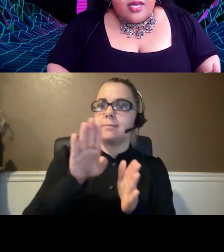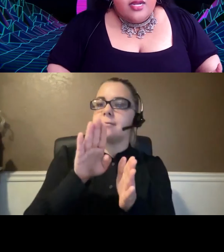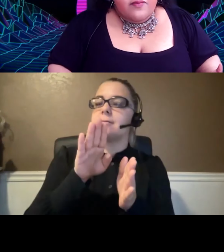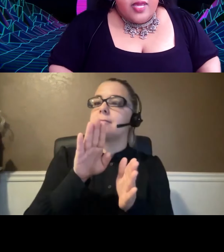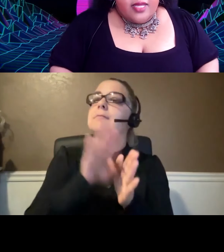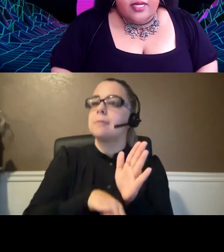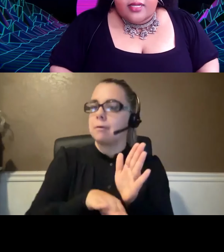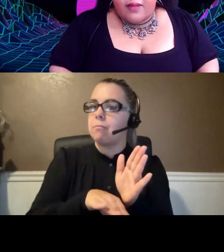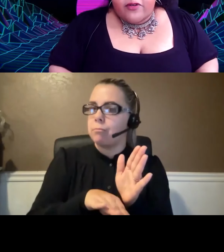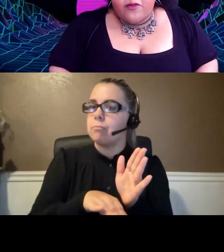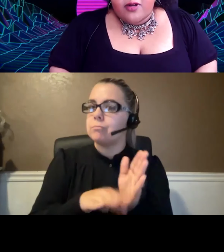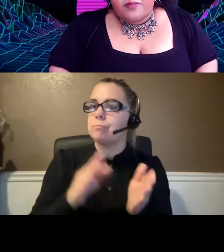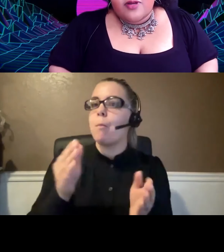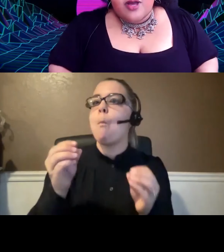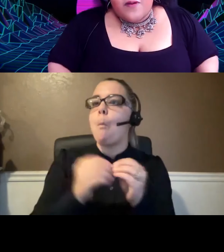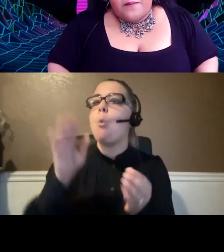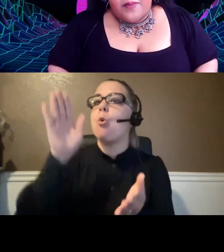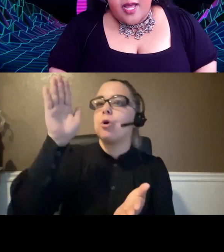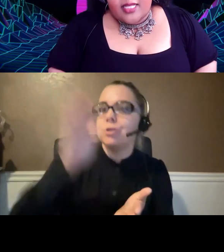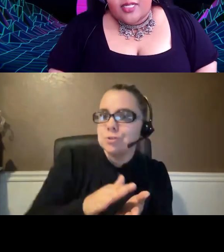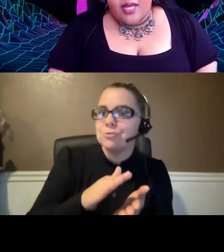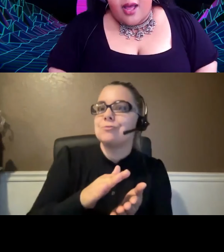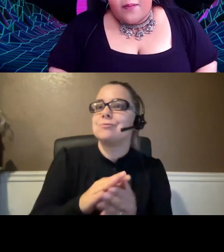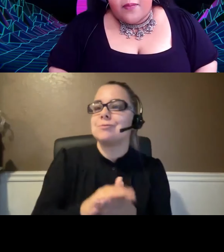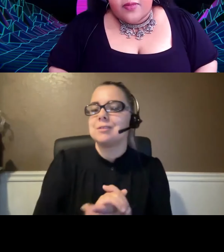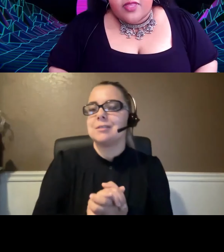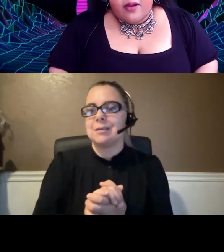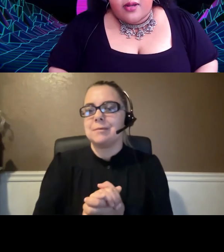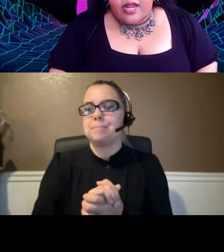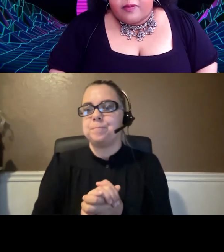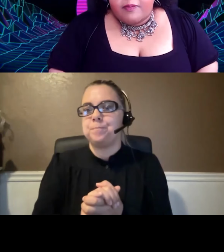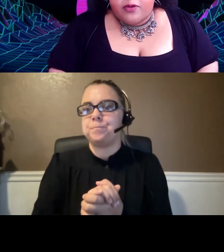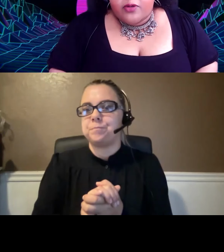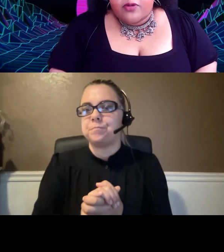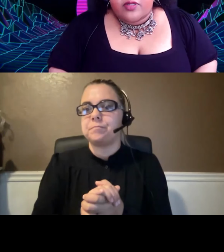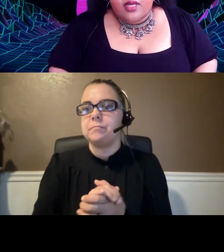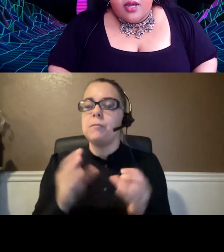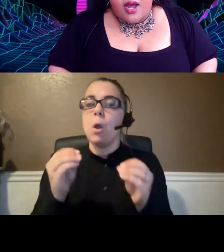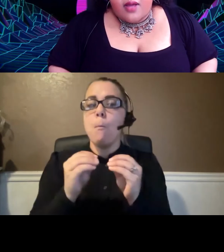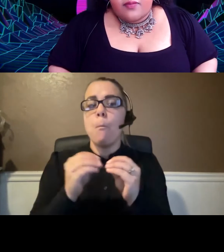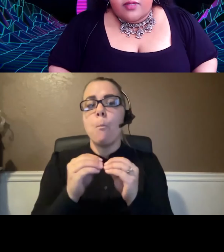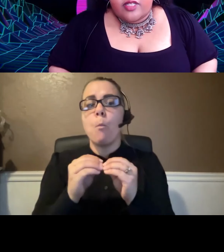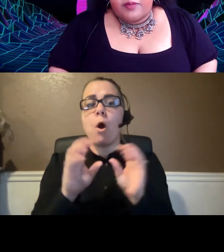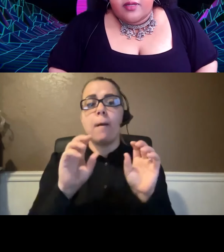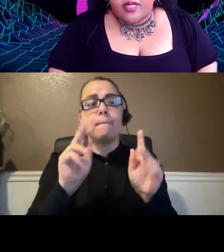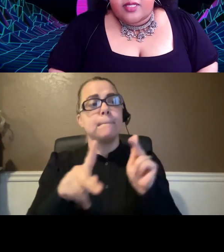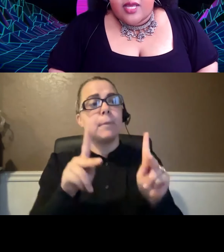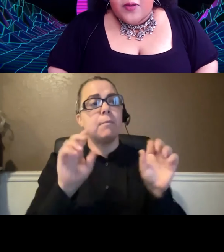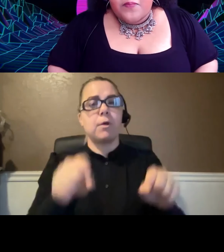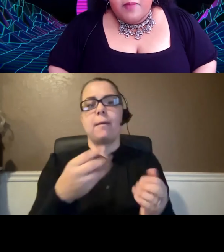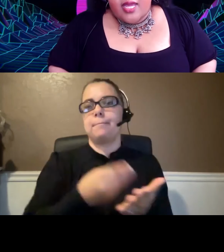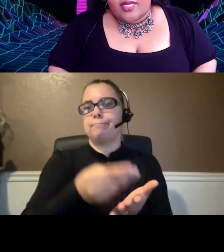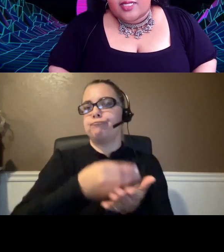it will make things a lot more affordable, but there are a lot of people whose disabilities make